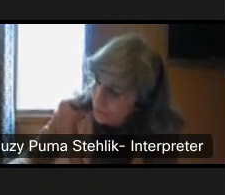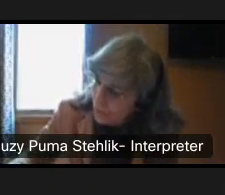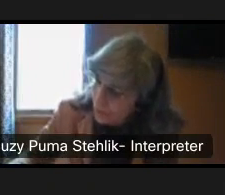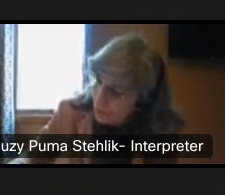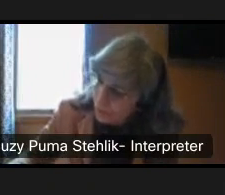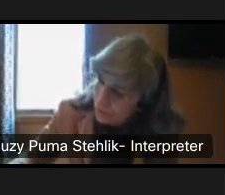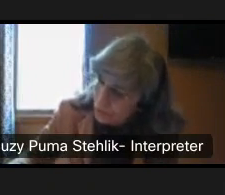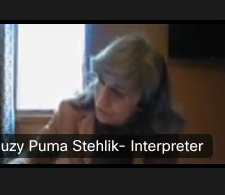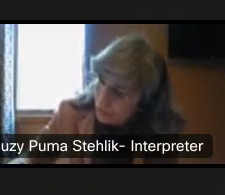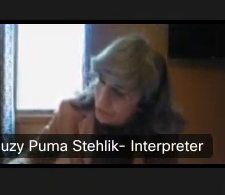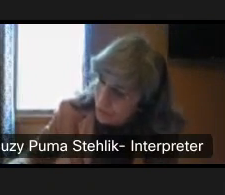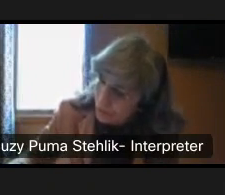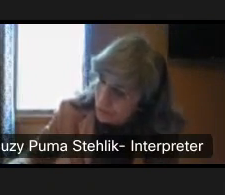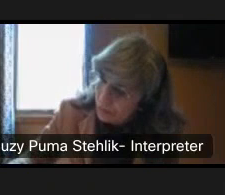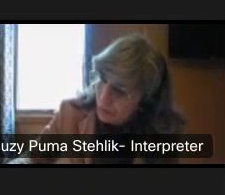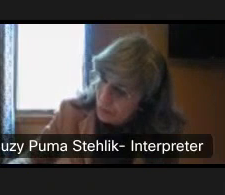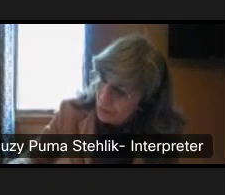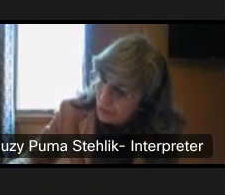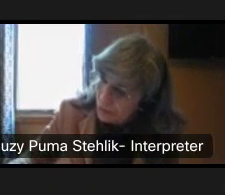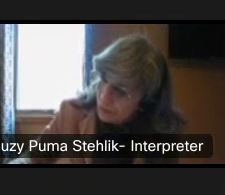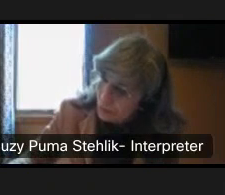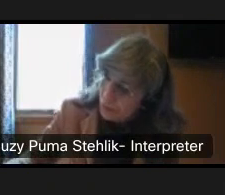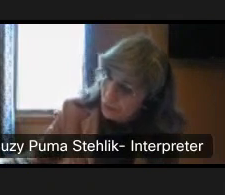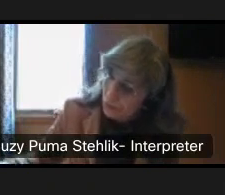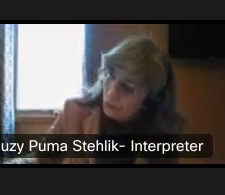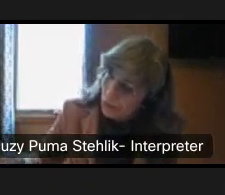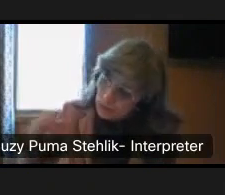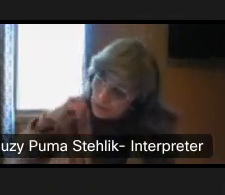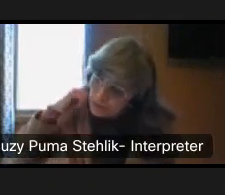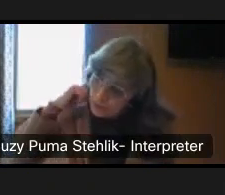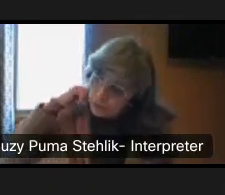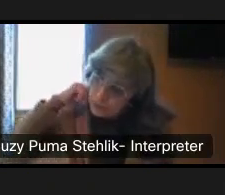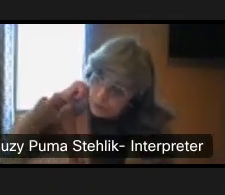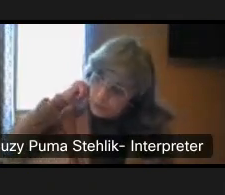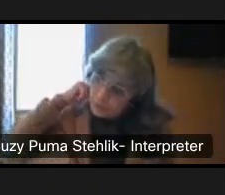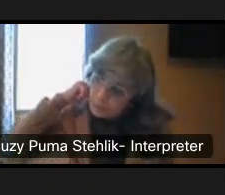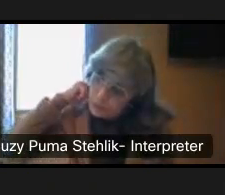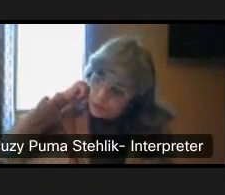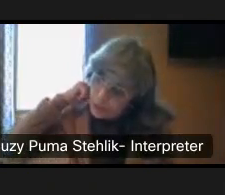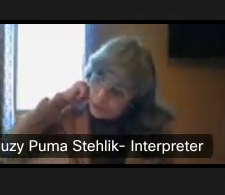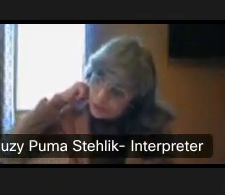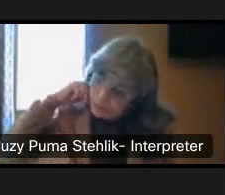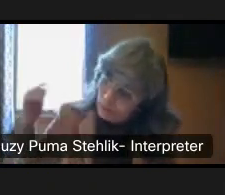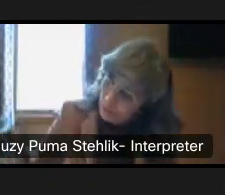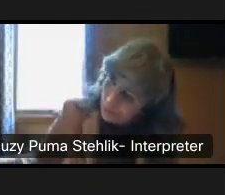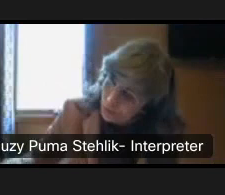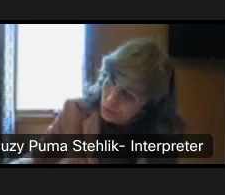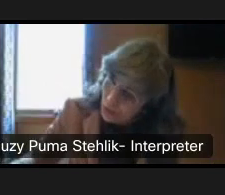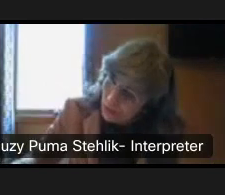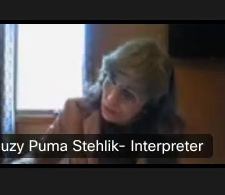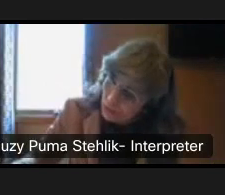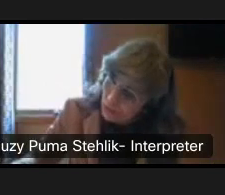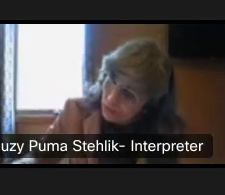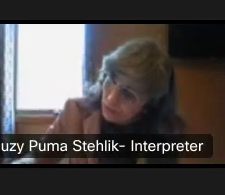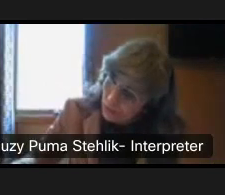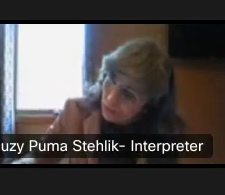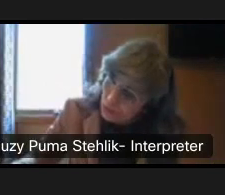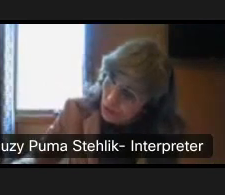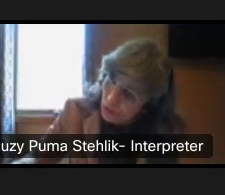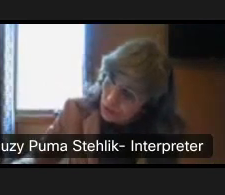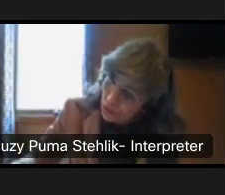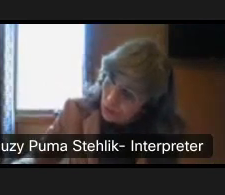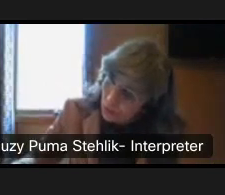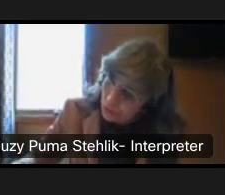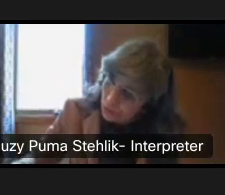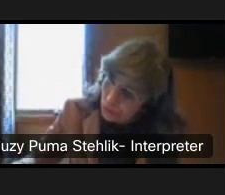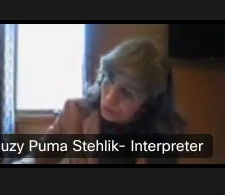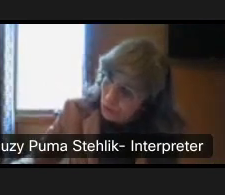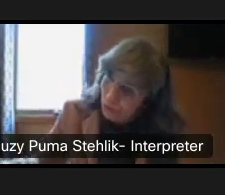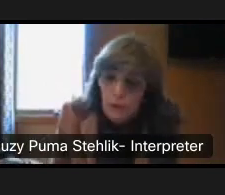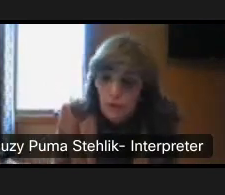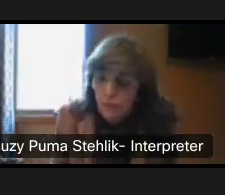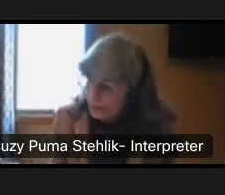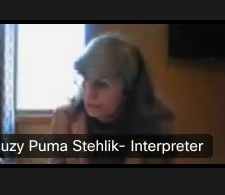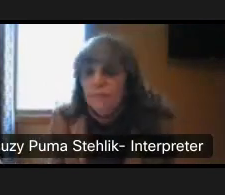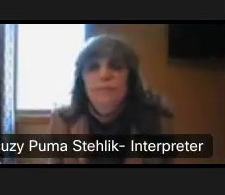Uh, 0, funds.